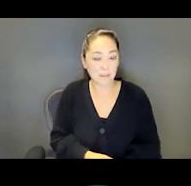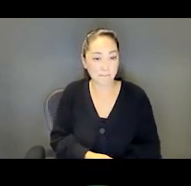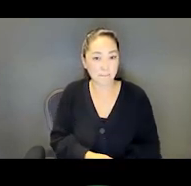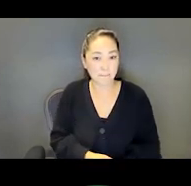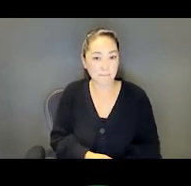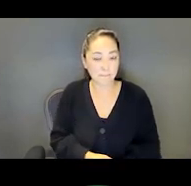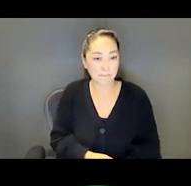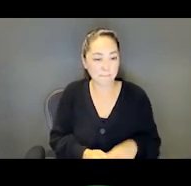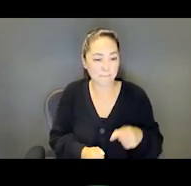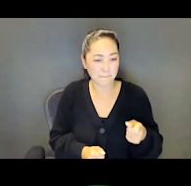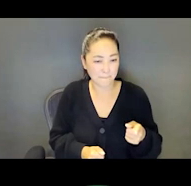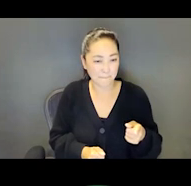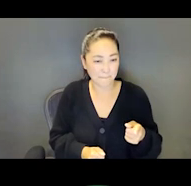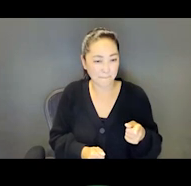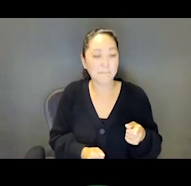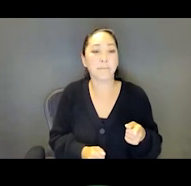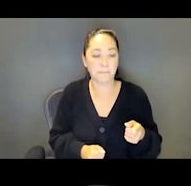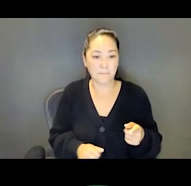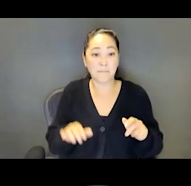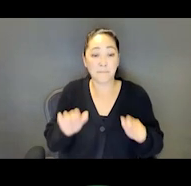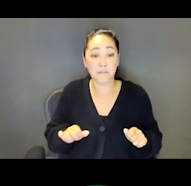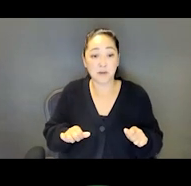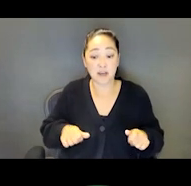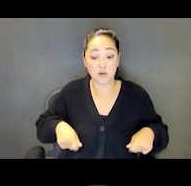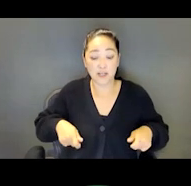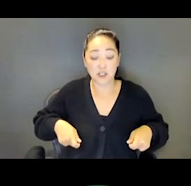it like you would do in any